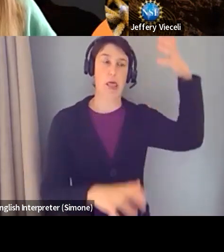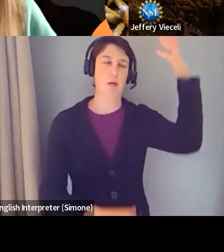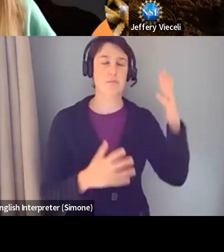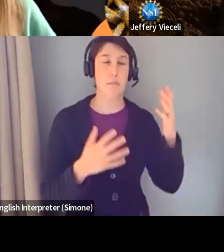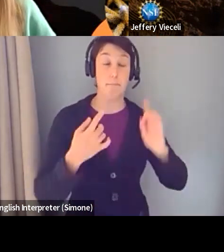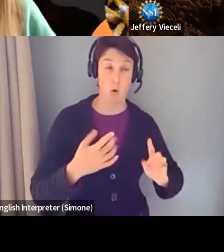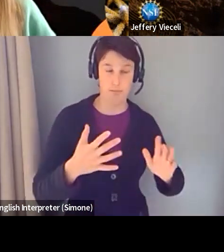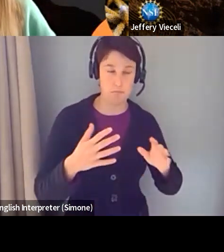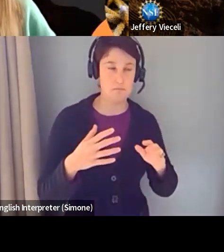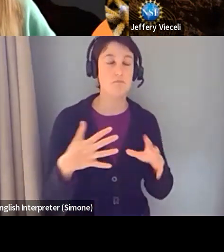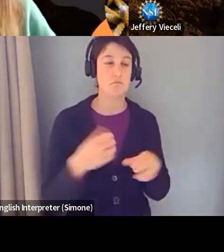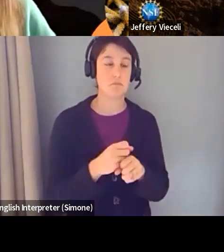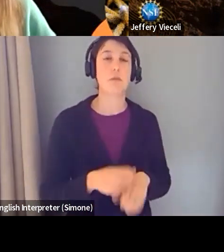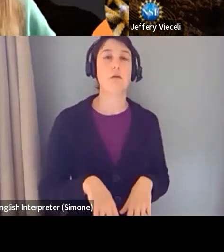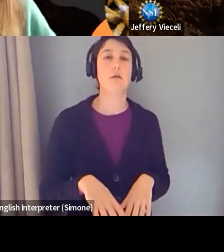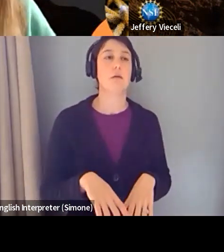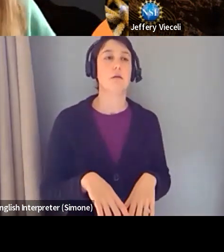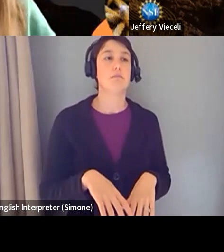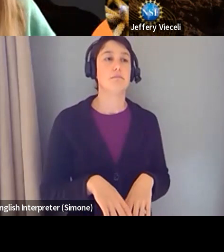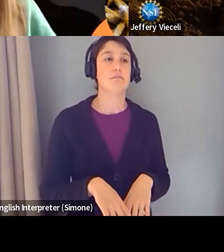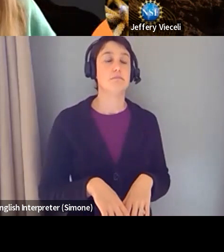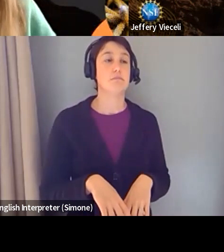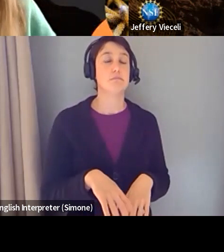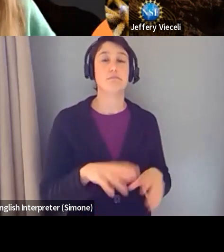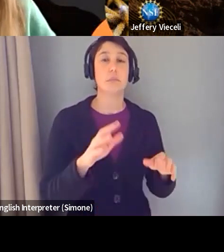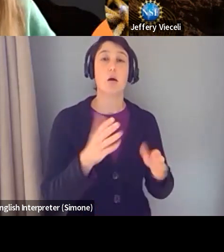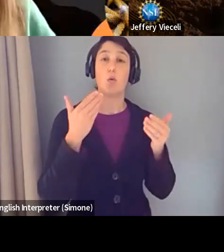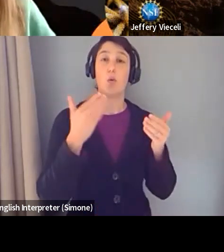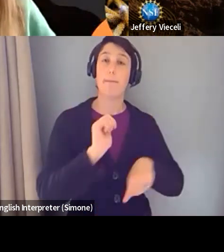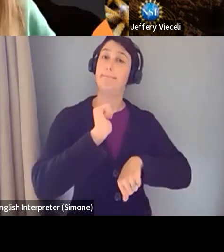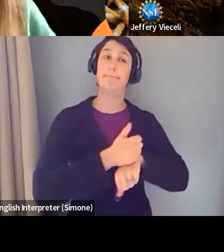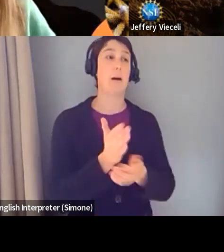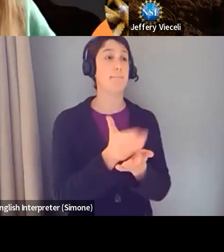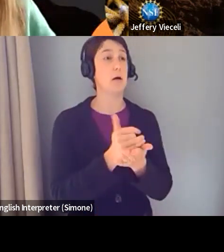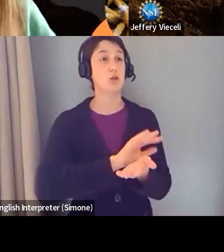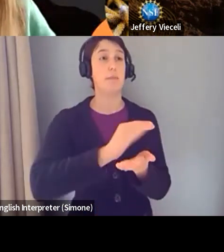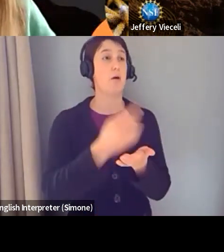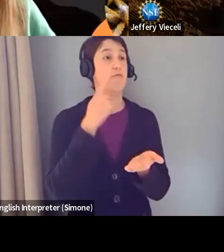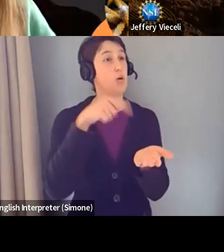if you budget a certain amount for supplies, for example, and you don't need all of that money